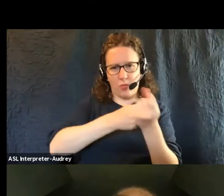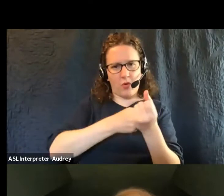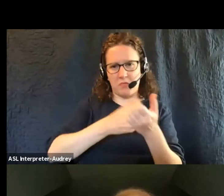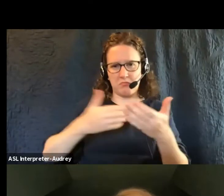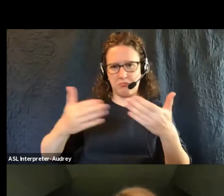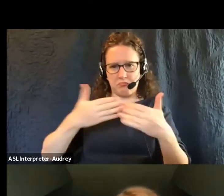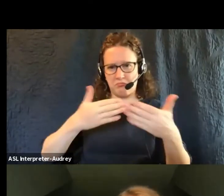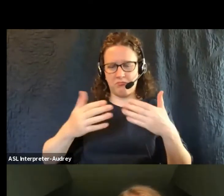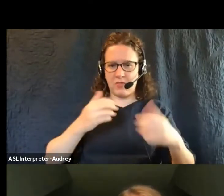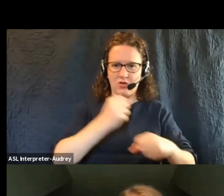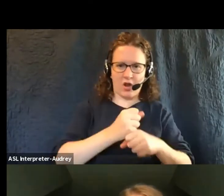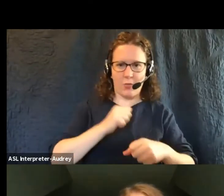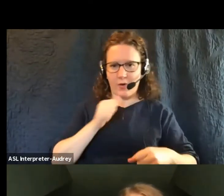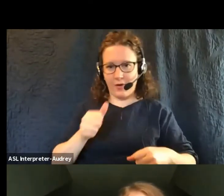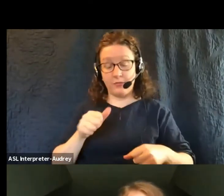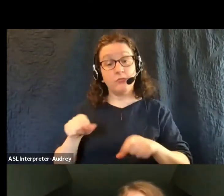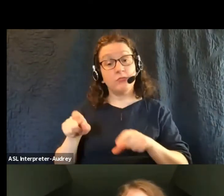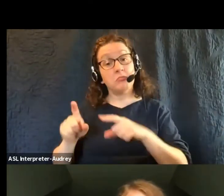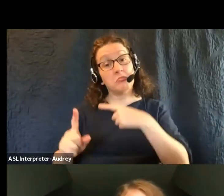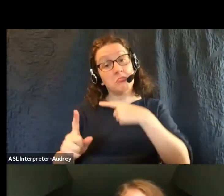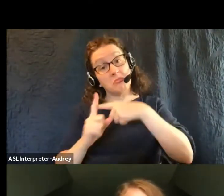there's also the healthcare system.